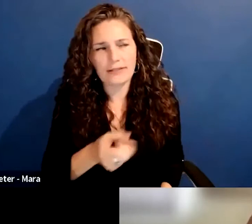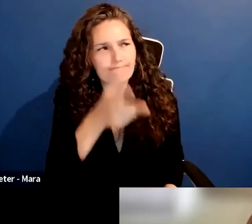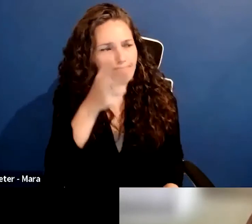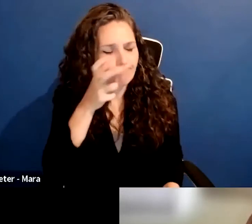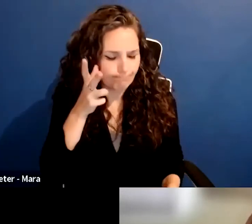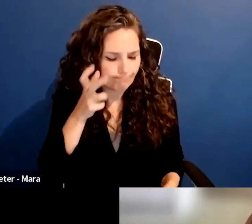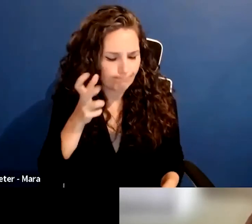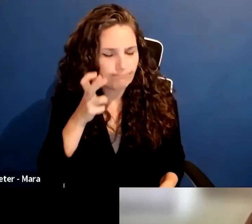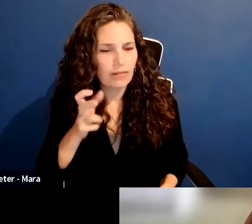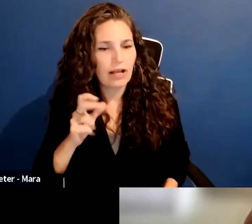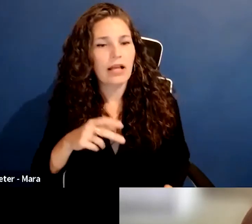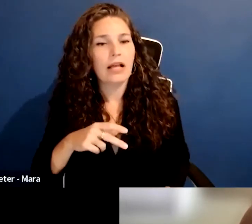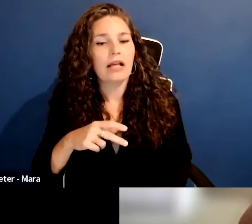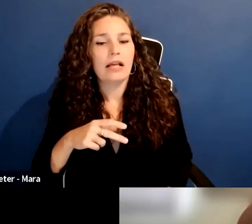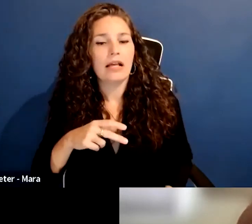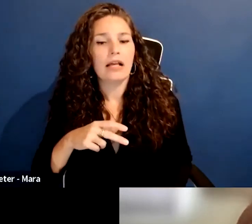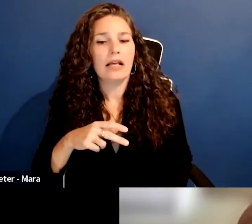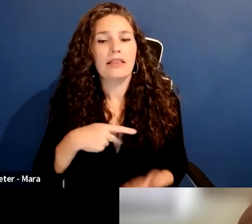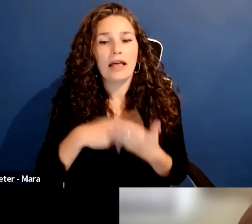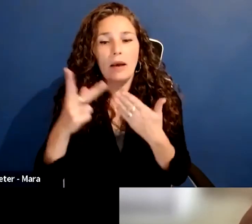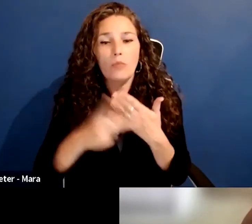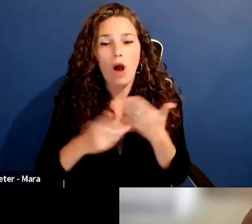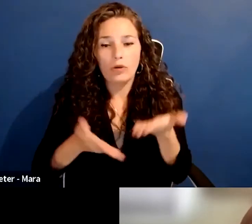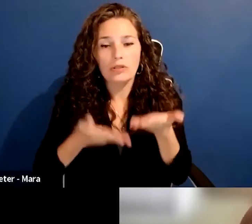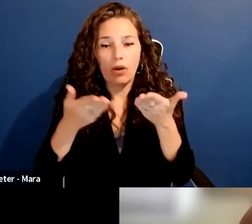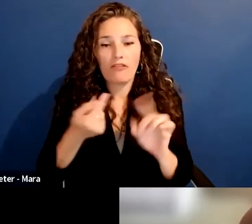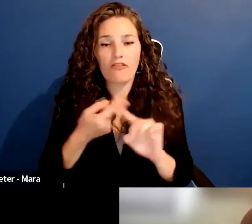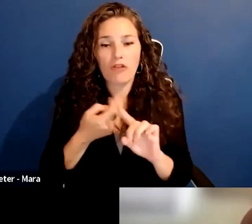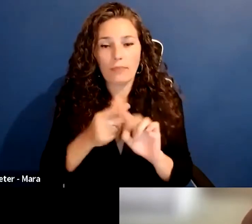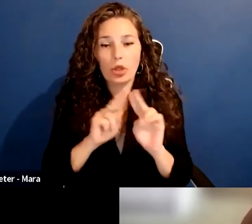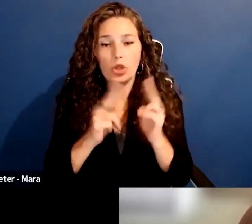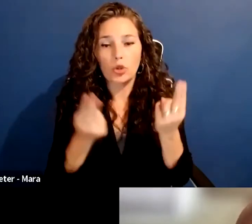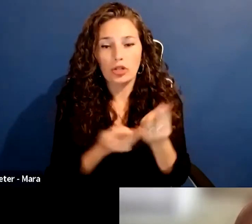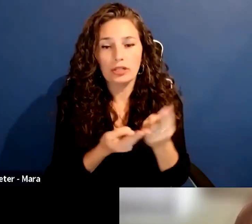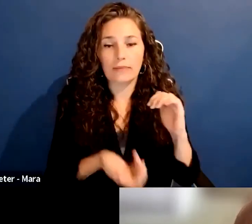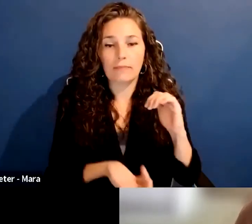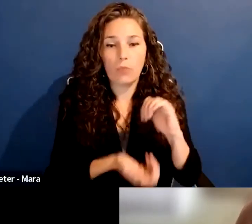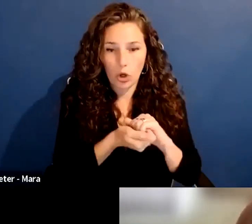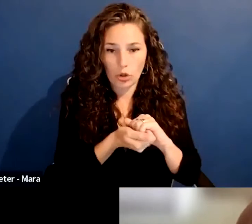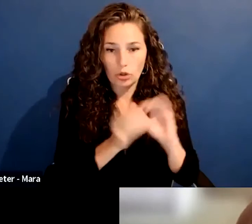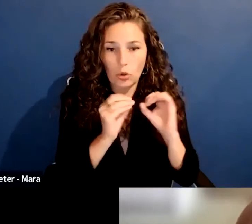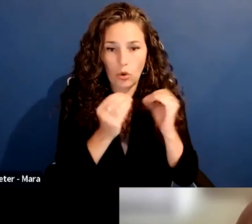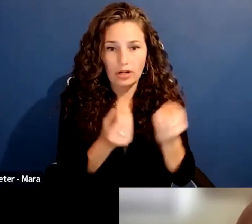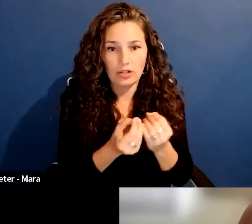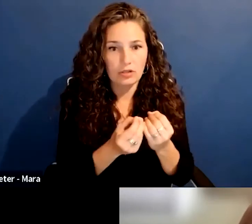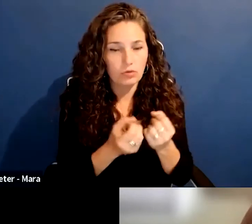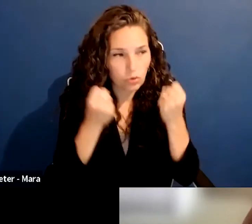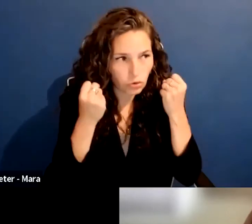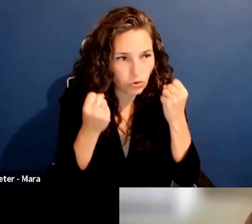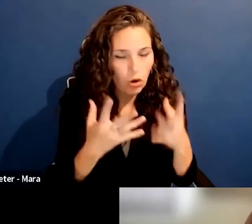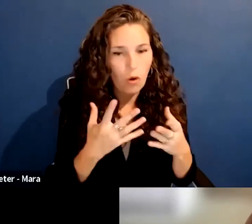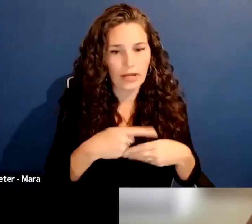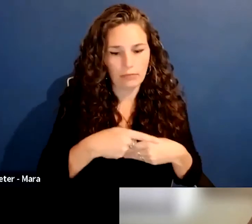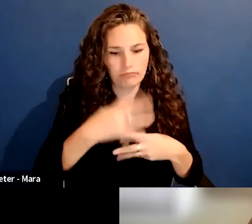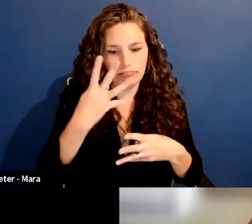by the union's partner organizations are so generously numerous that it is sometimes difficult